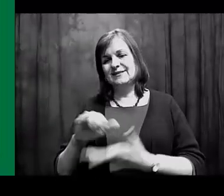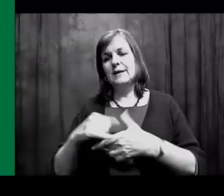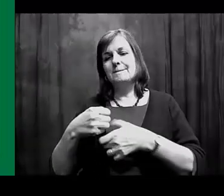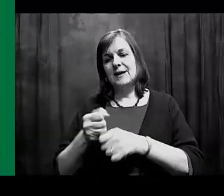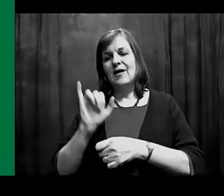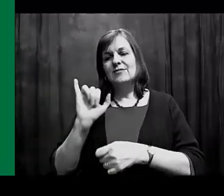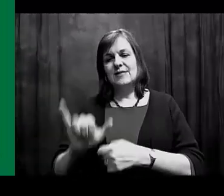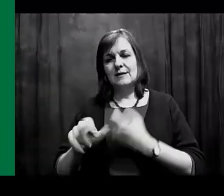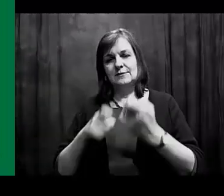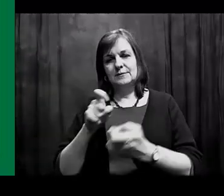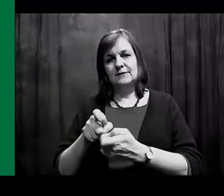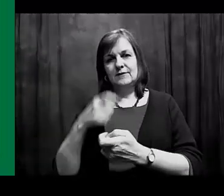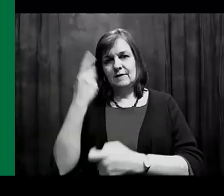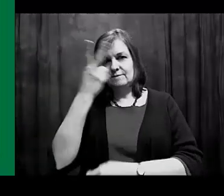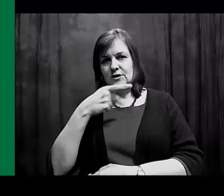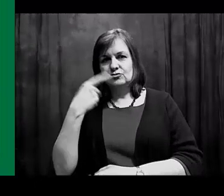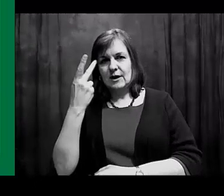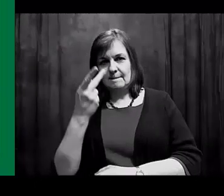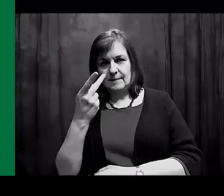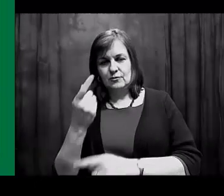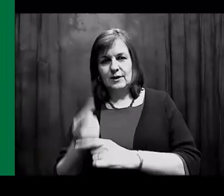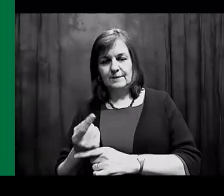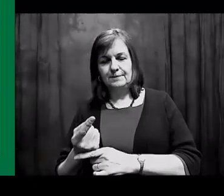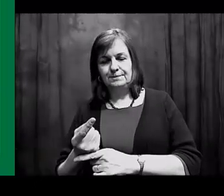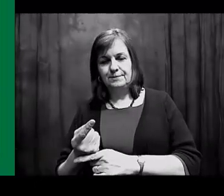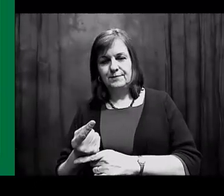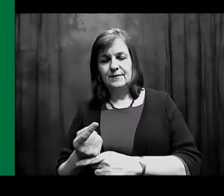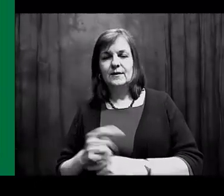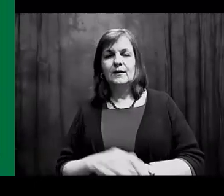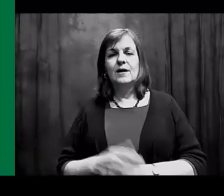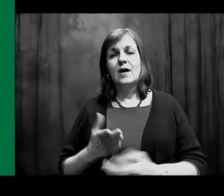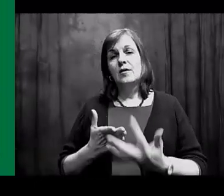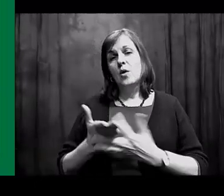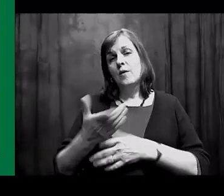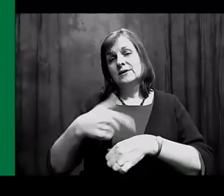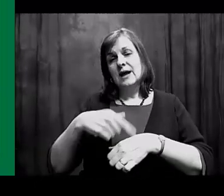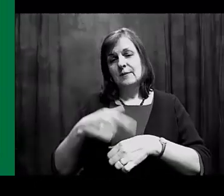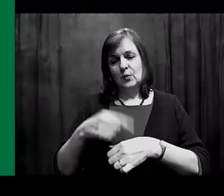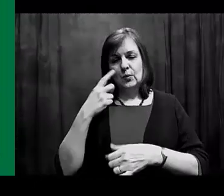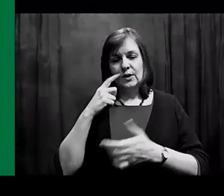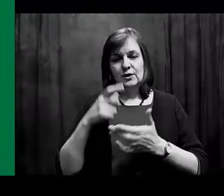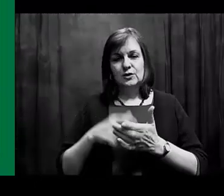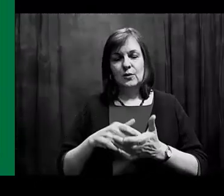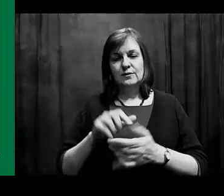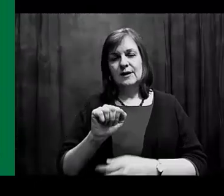generate that phenotype right?? so in the long run this can look at shifts in the allele frequency